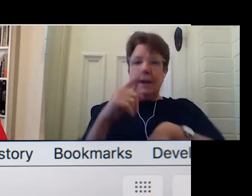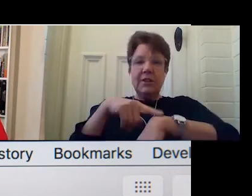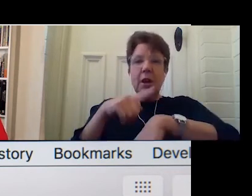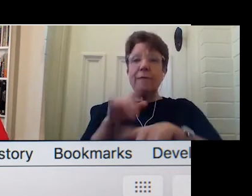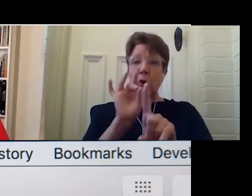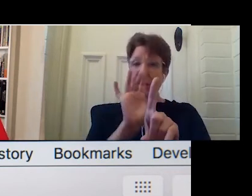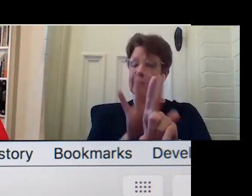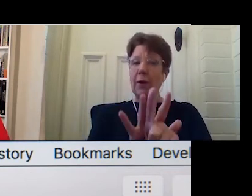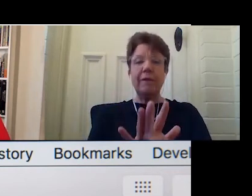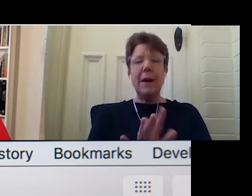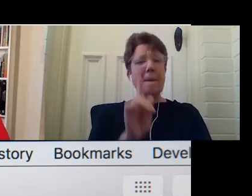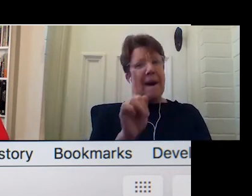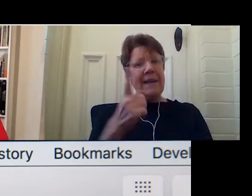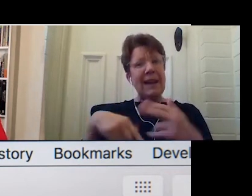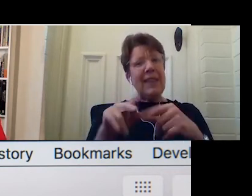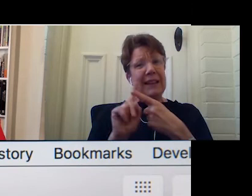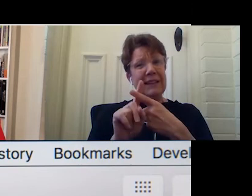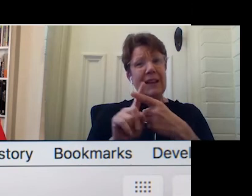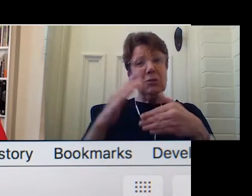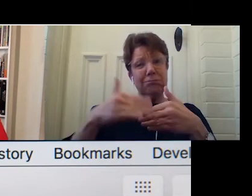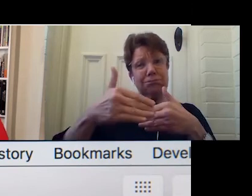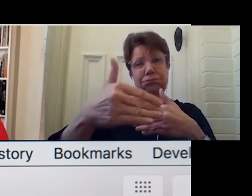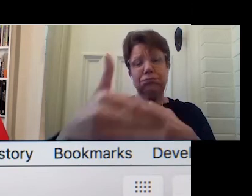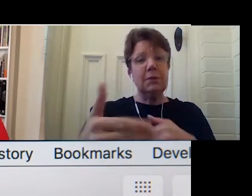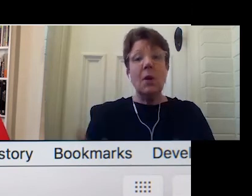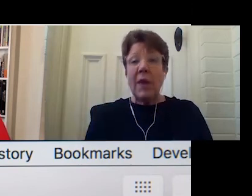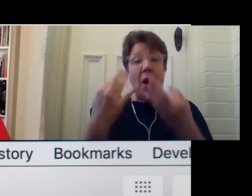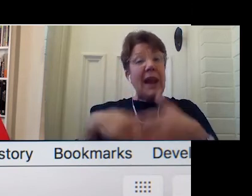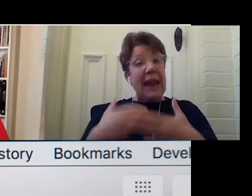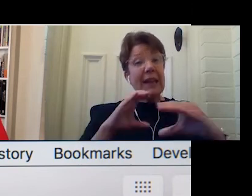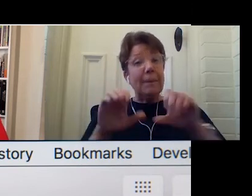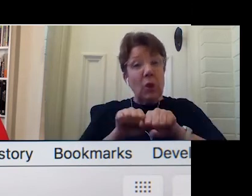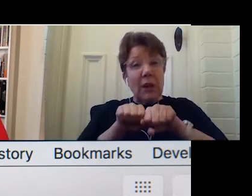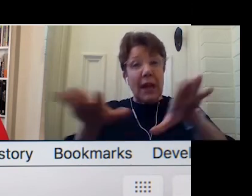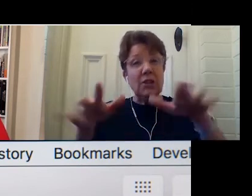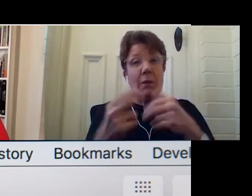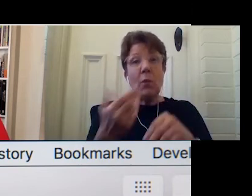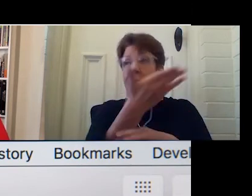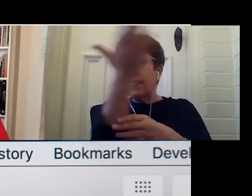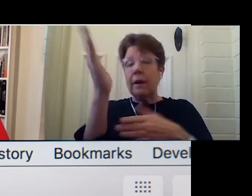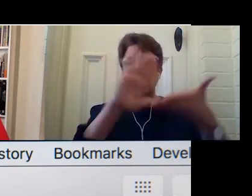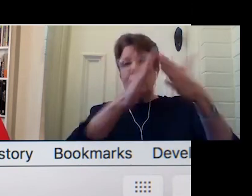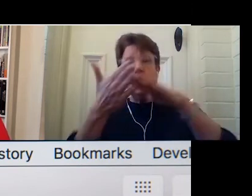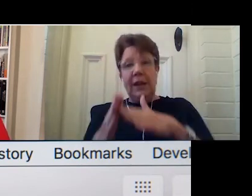yourself, but if that continues for too long without any form of communication with the outside world, it can become problematic.